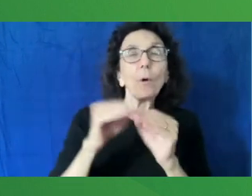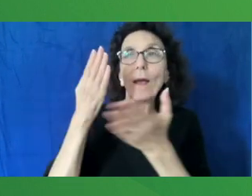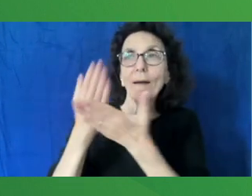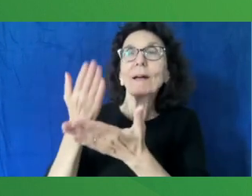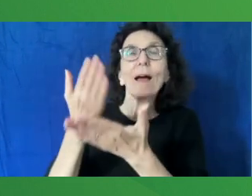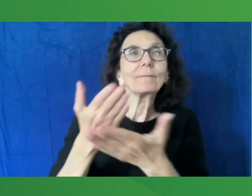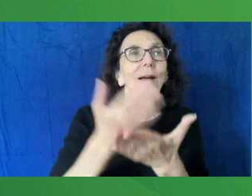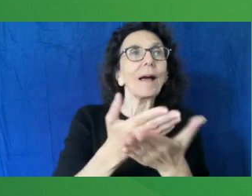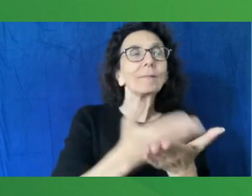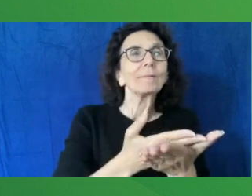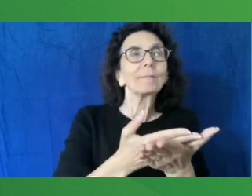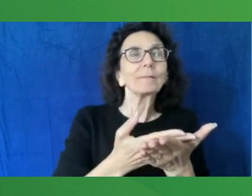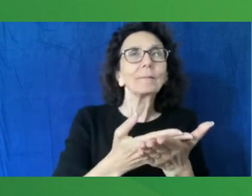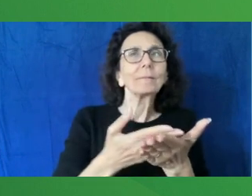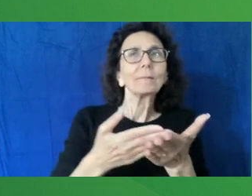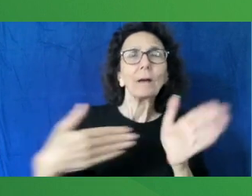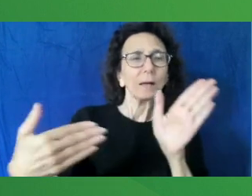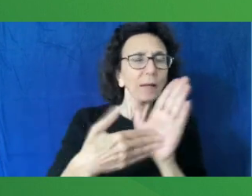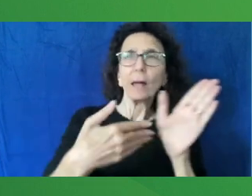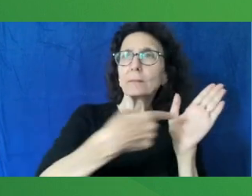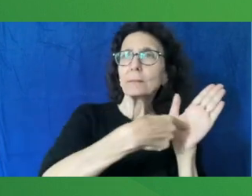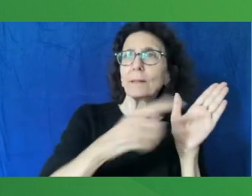proof against their initial idea.